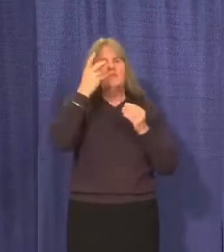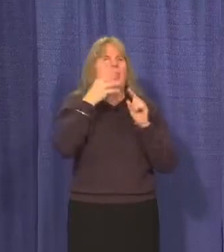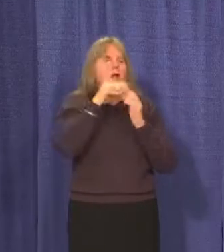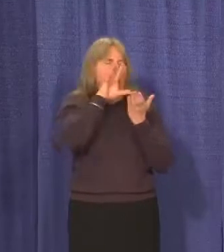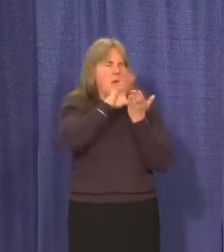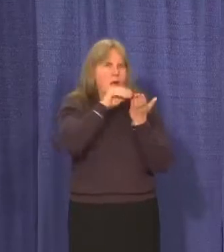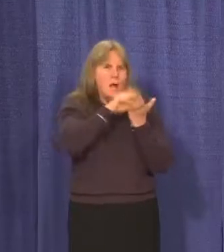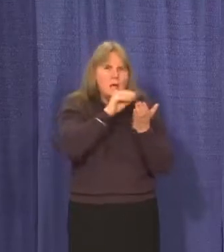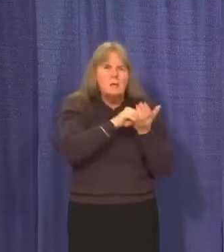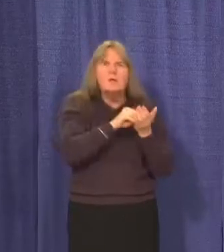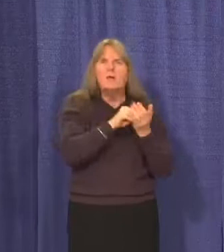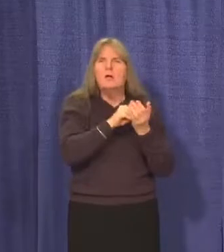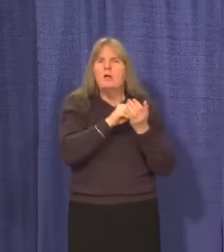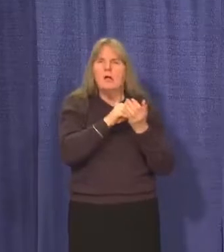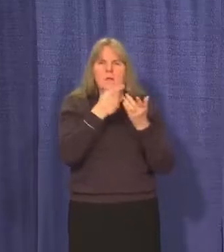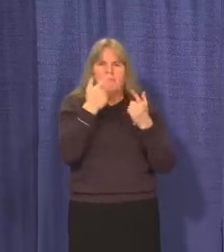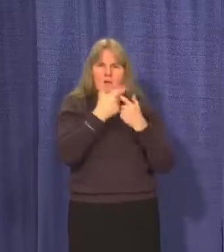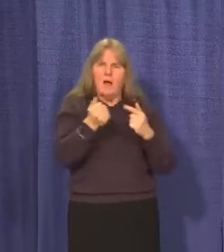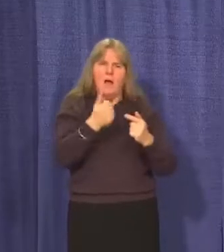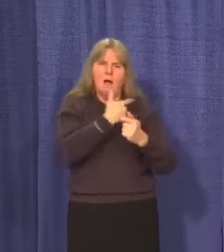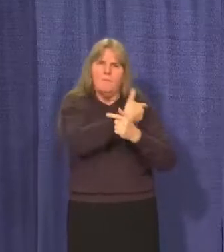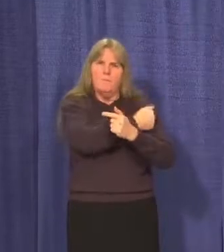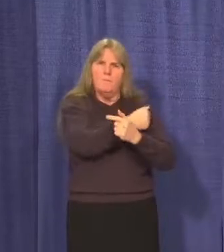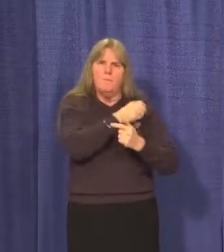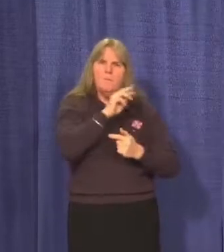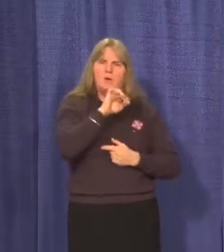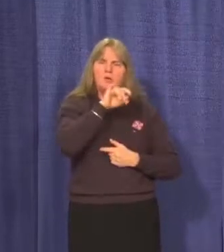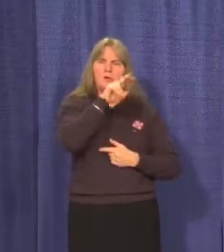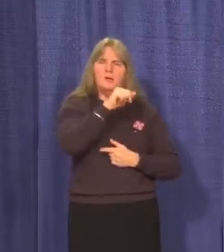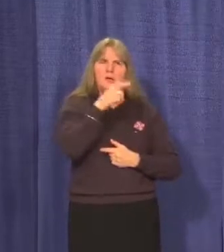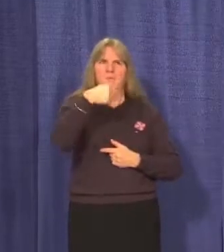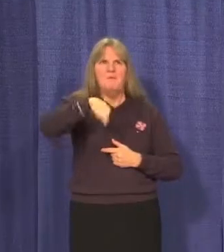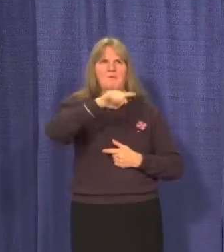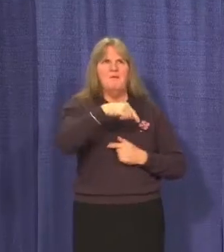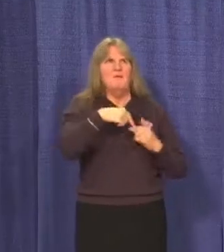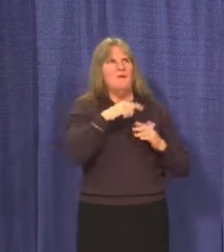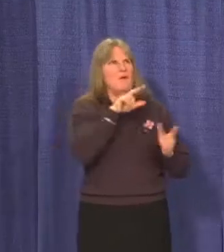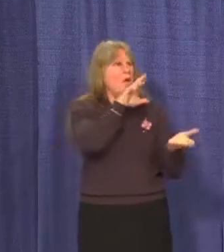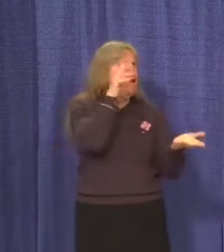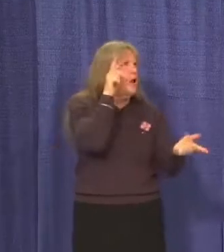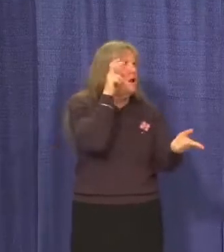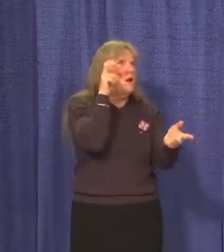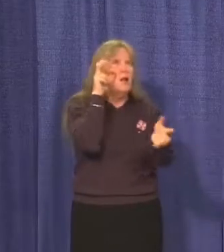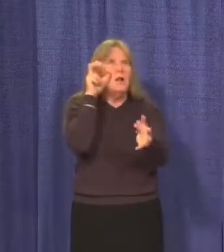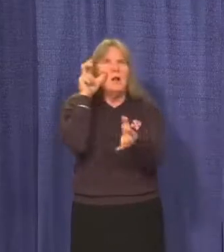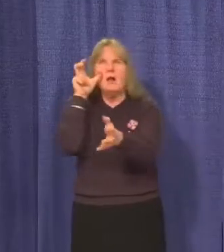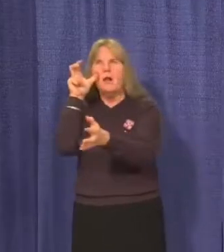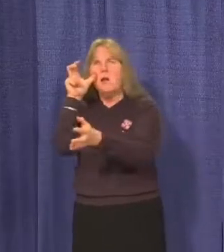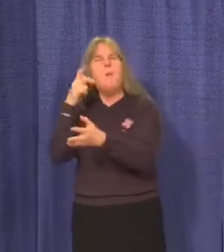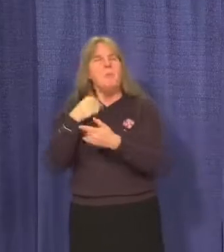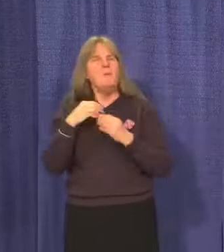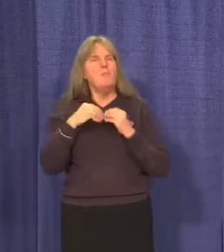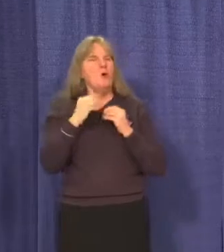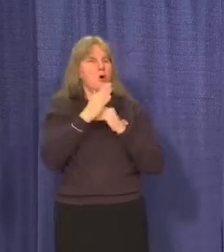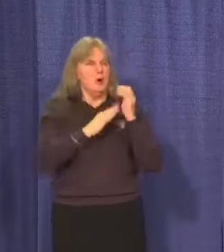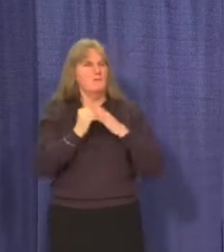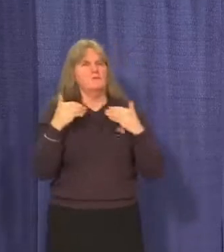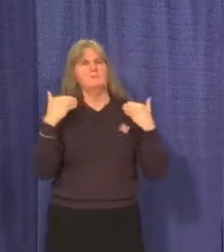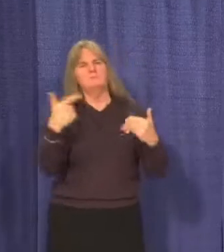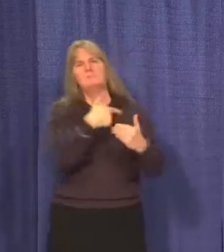from the rapidly growing global experience of the vaccine, that people will feel more and more comfortable to step forward.